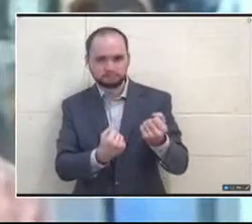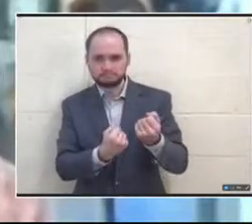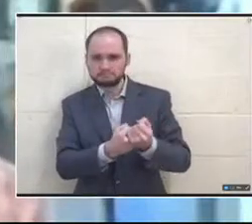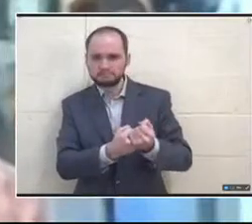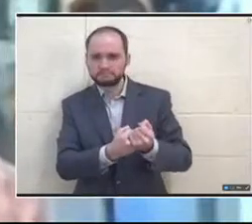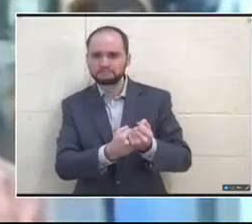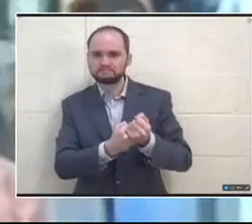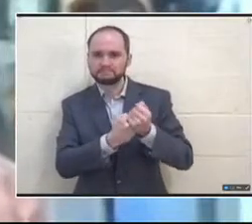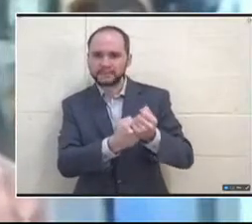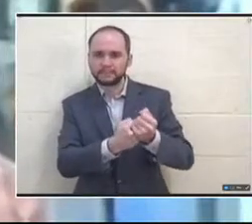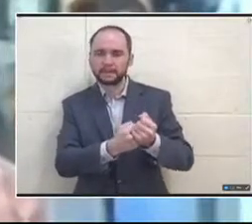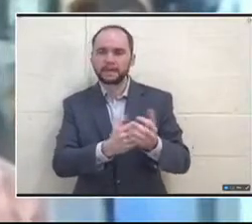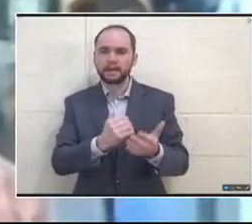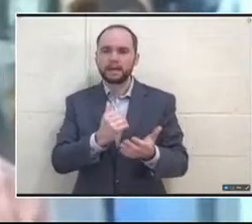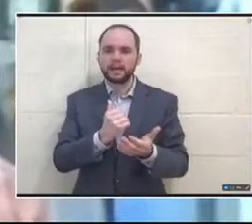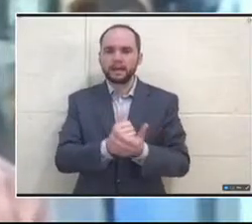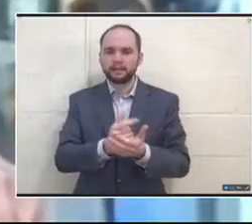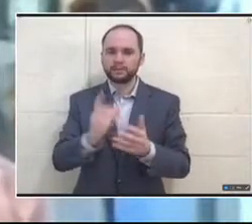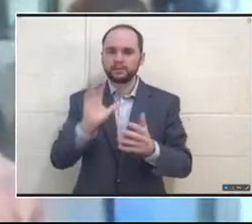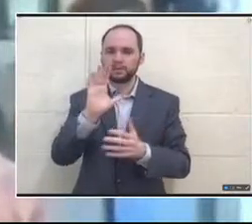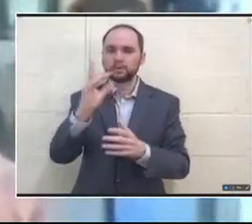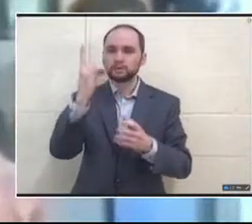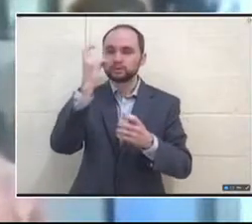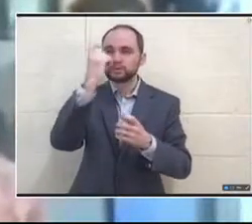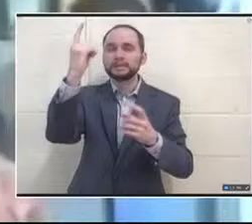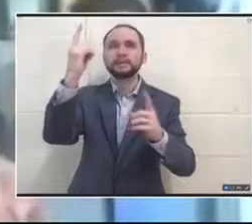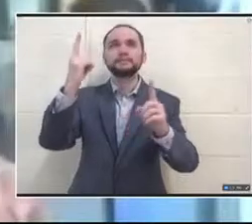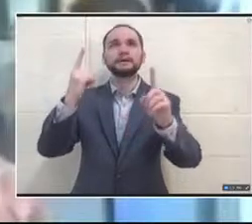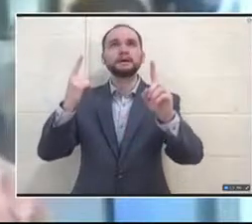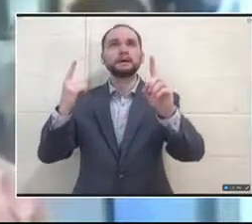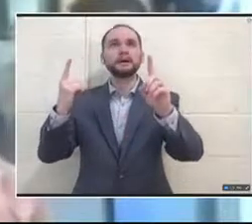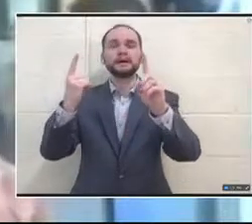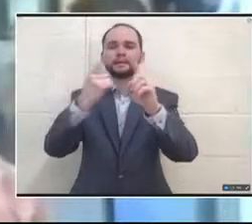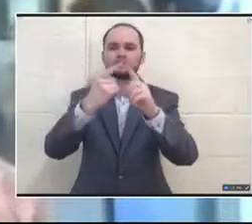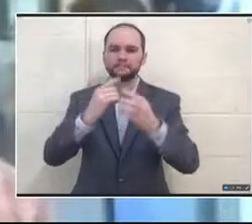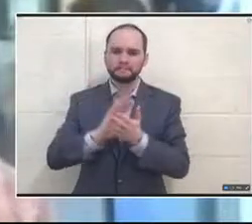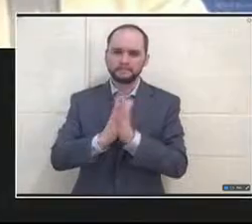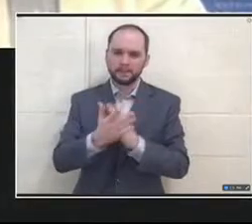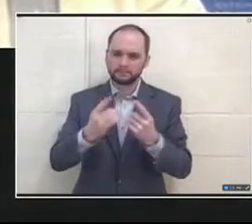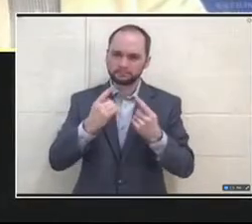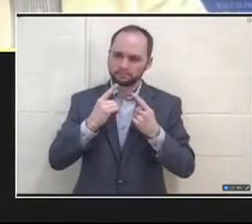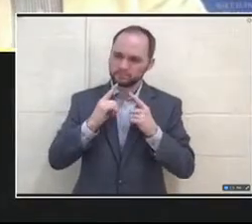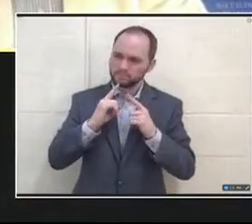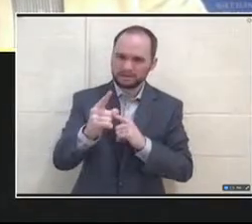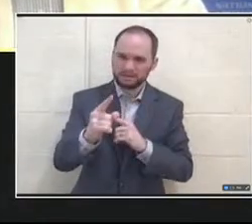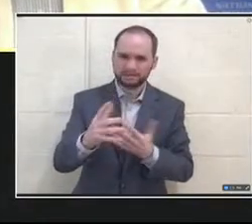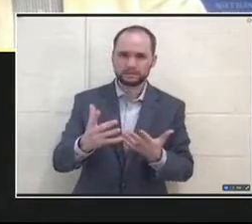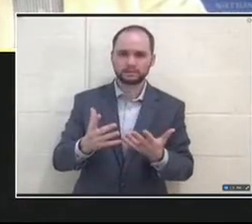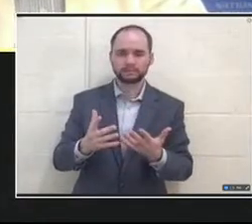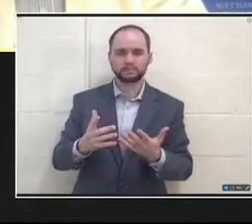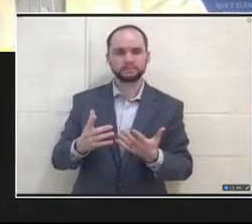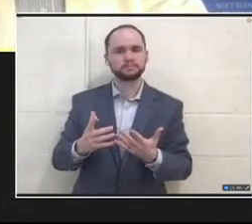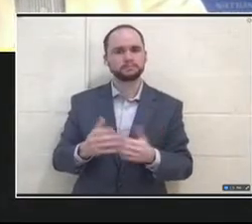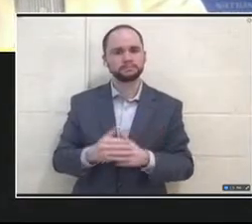into. Never give up. Never give up on your dream. >> Well thank you. And thank you so very much